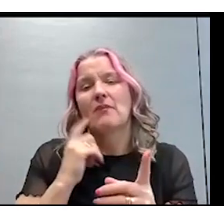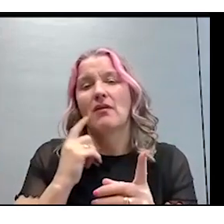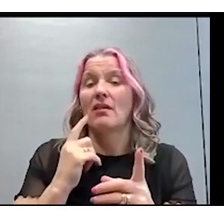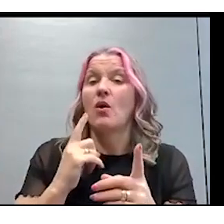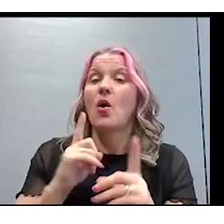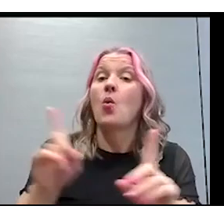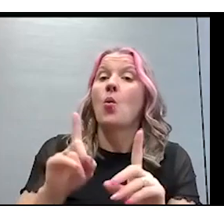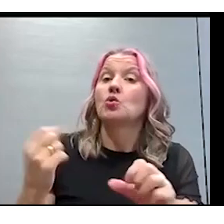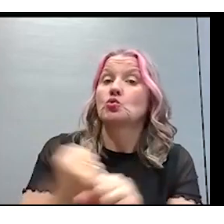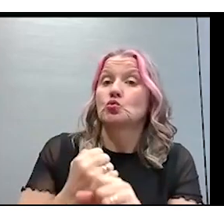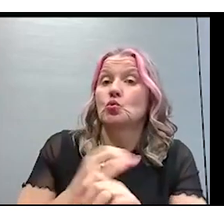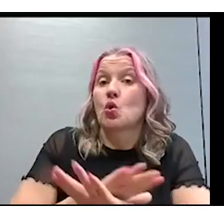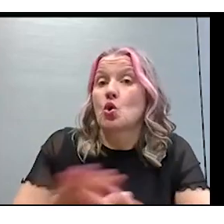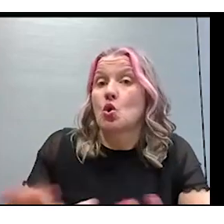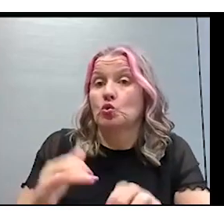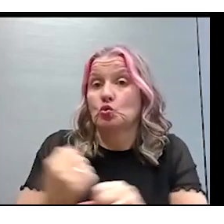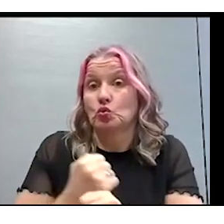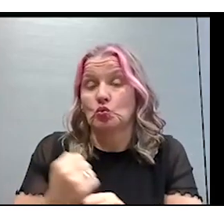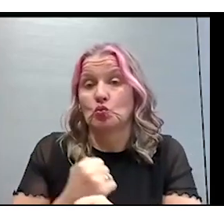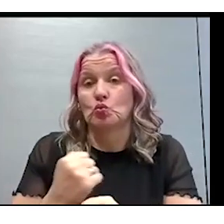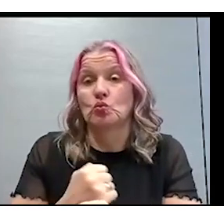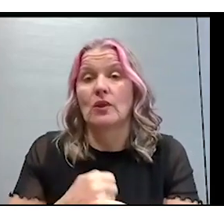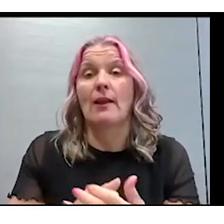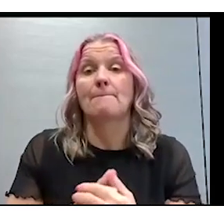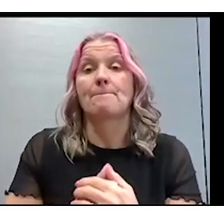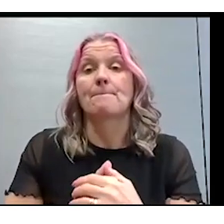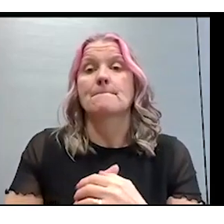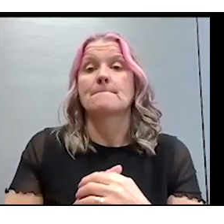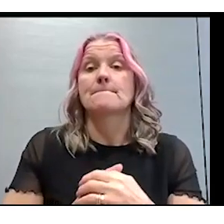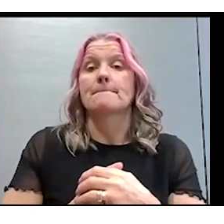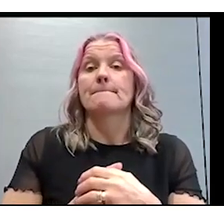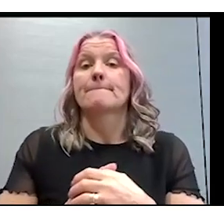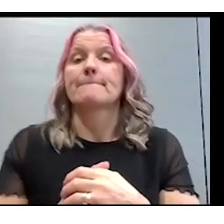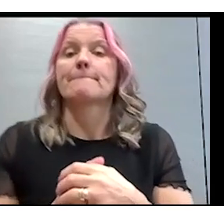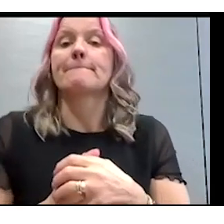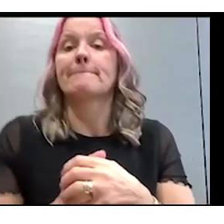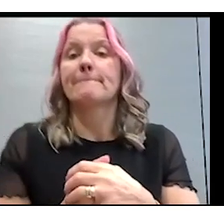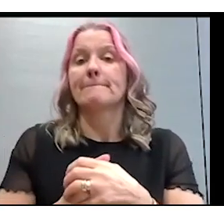And I'll share the deck afterwards. But we do actually have a public resource that you